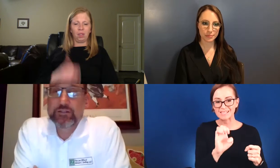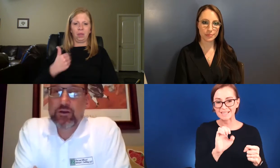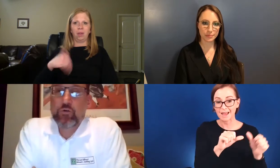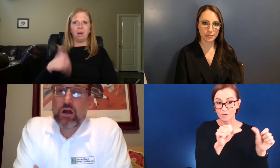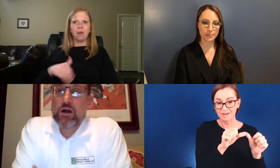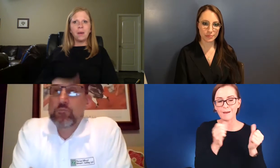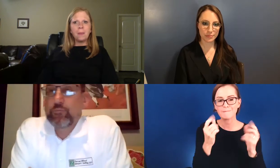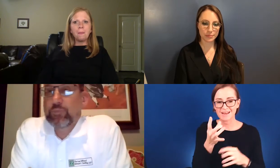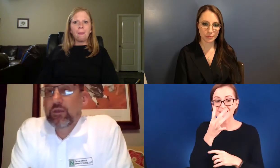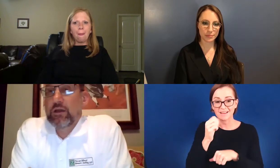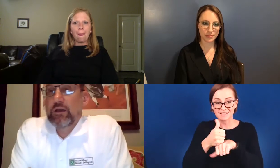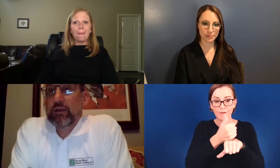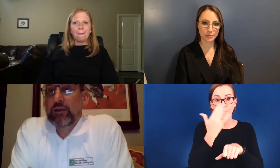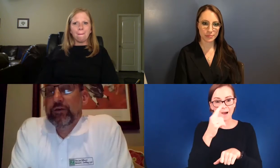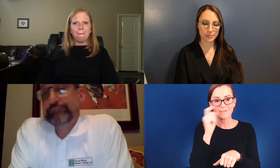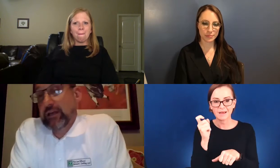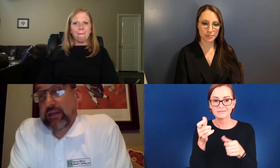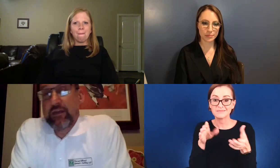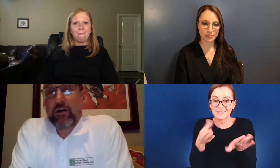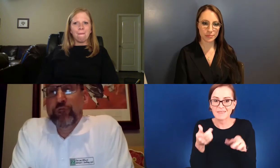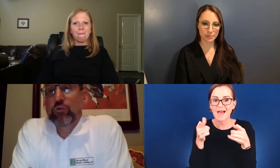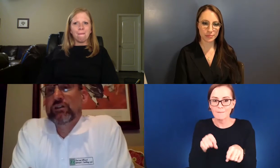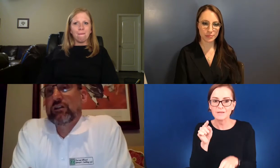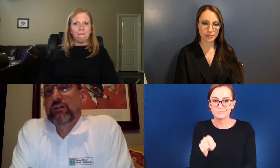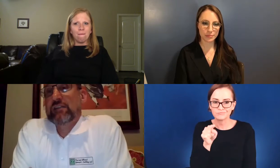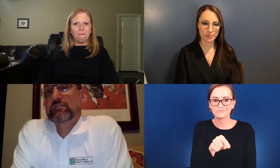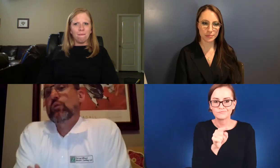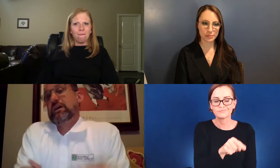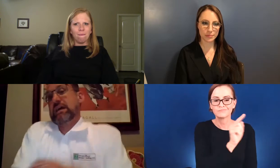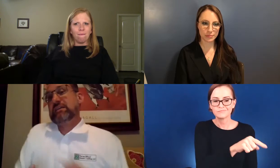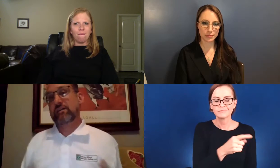So, and unfortunately that's the way ADA, all it's reactive,